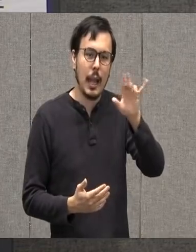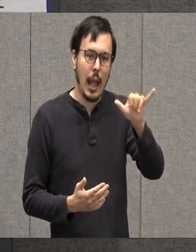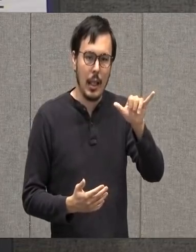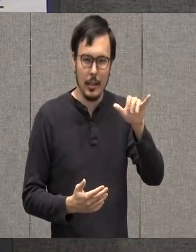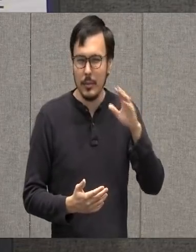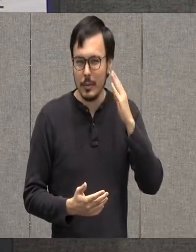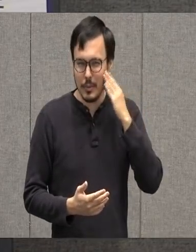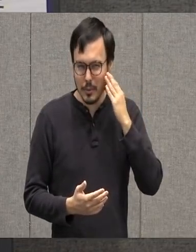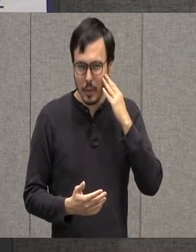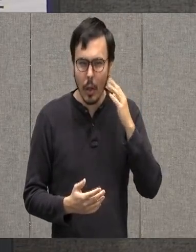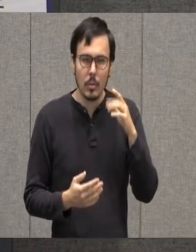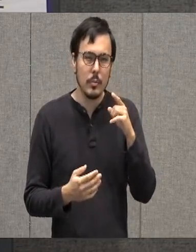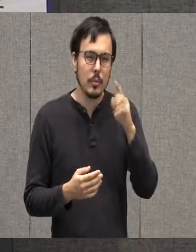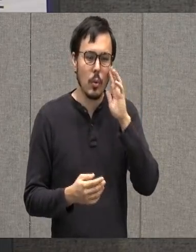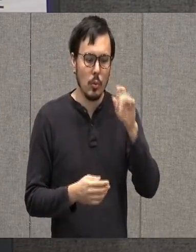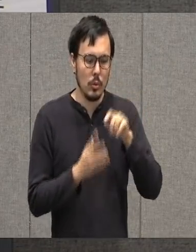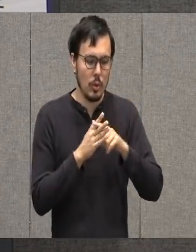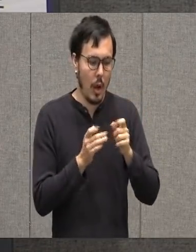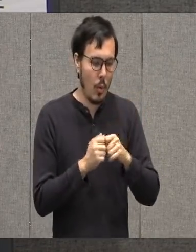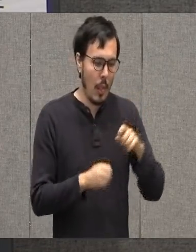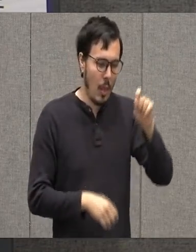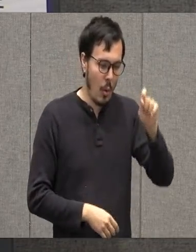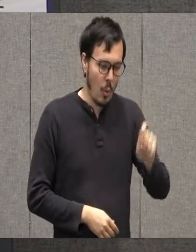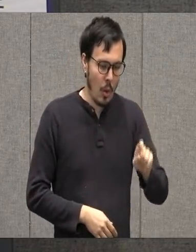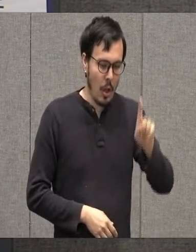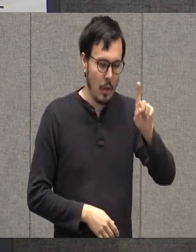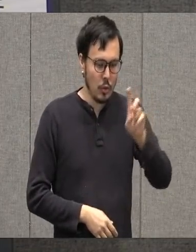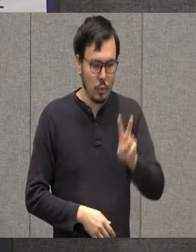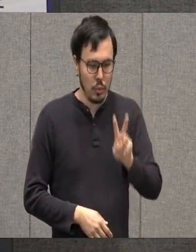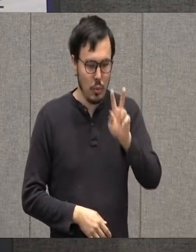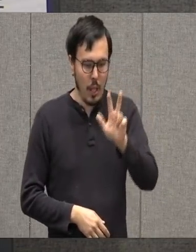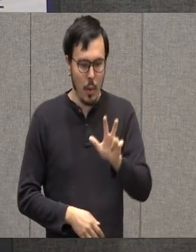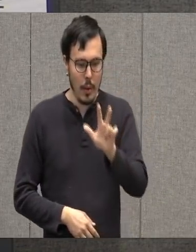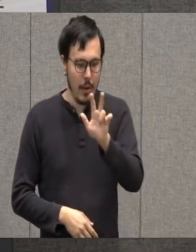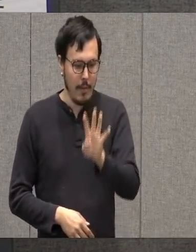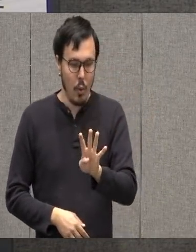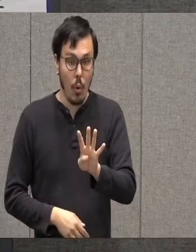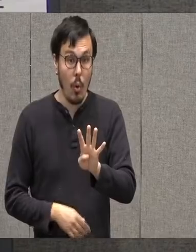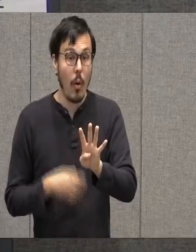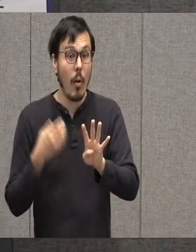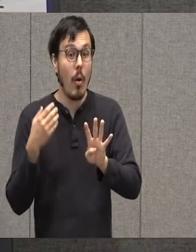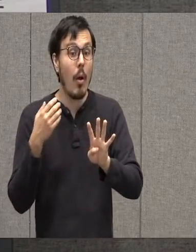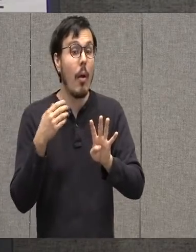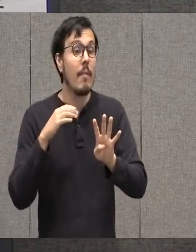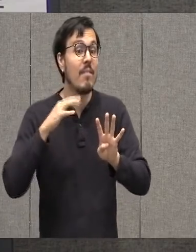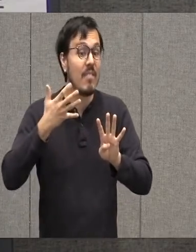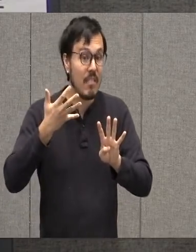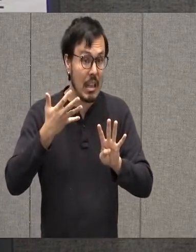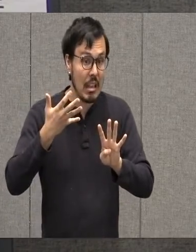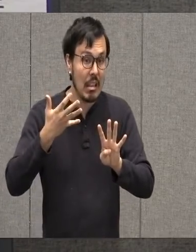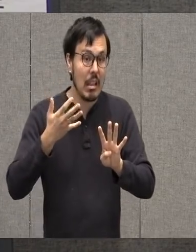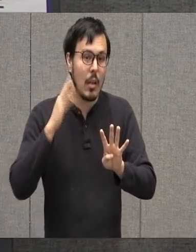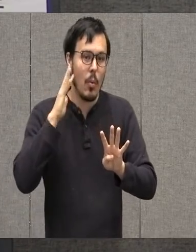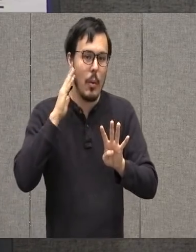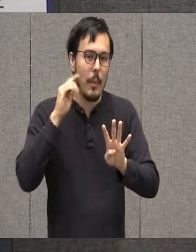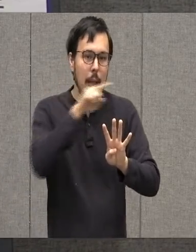and when you get to a number five, you cross that line over. Let's count together and get to 15.